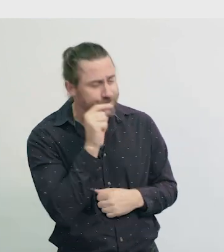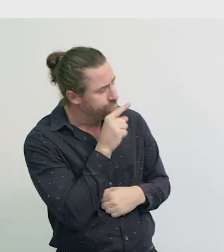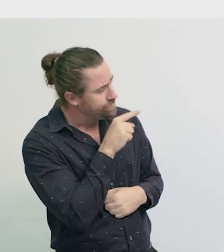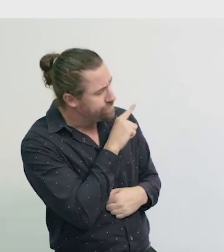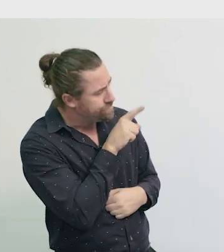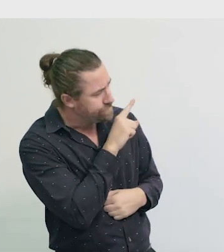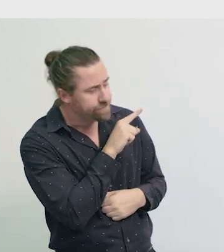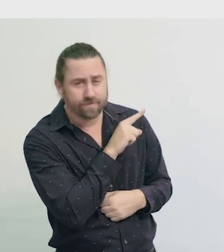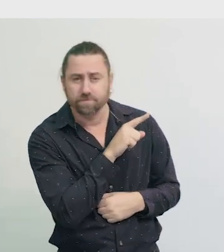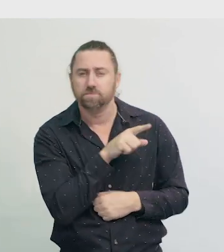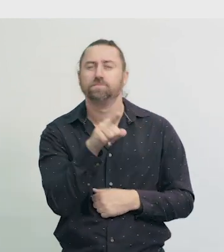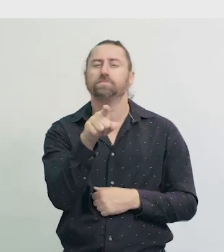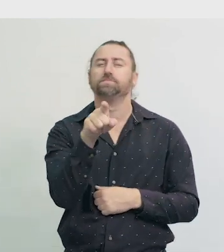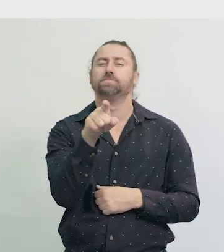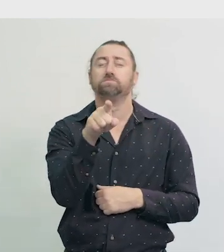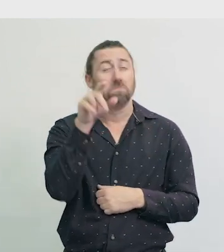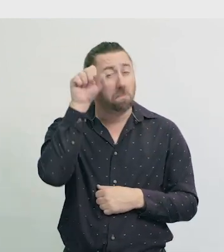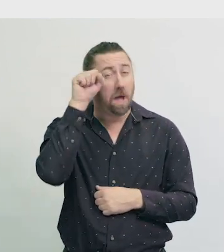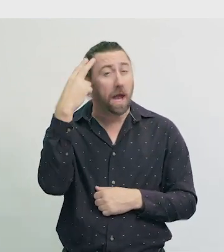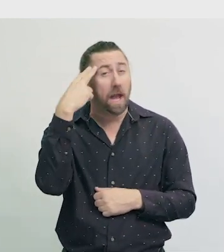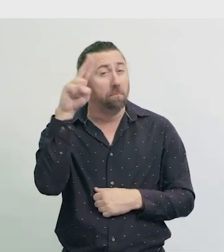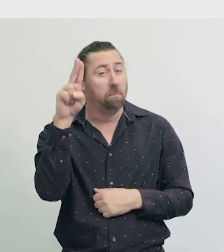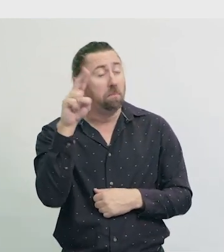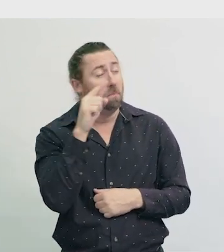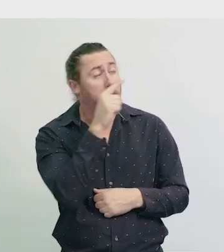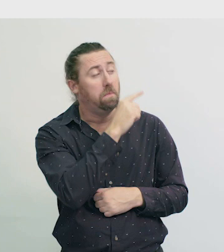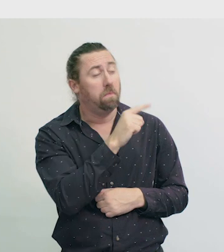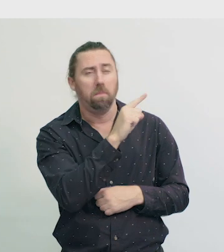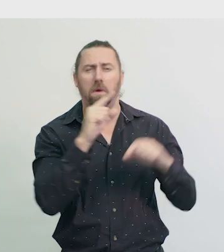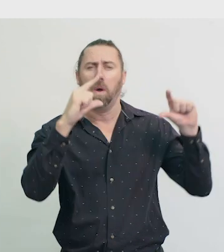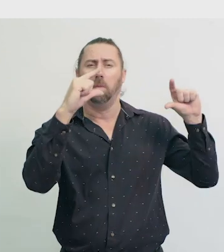For bonus points, can you recall the name we give to the pair of smaller angles,